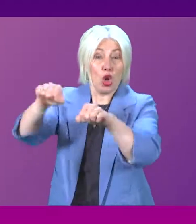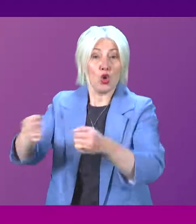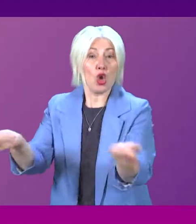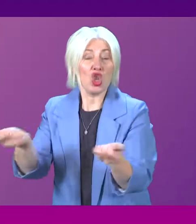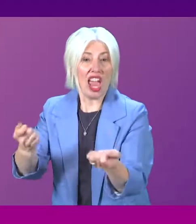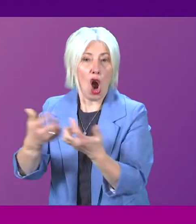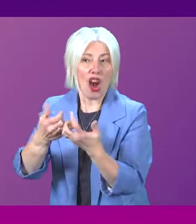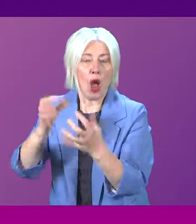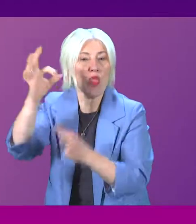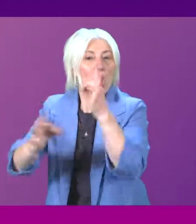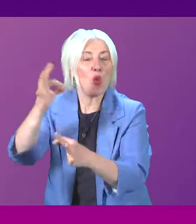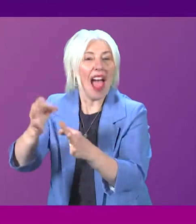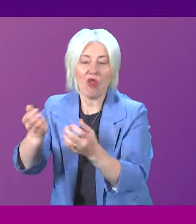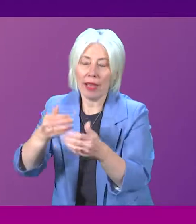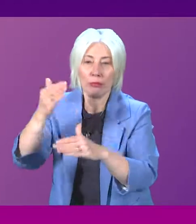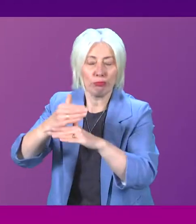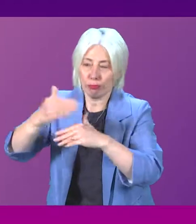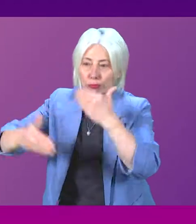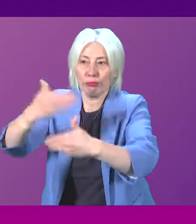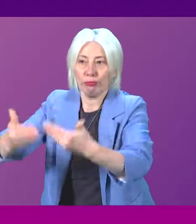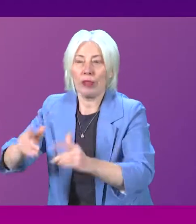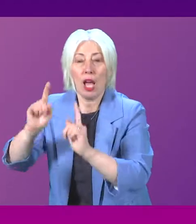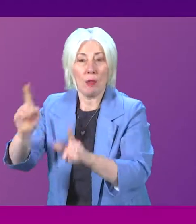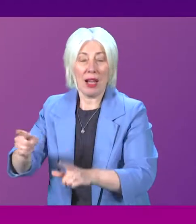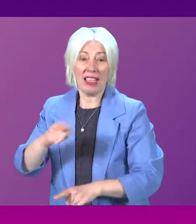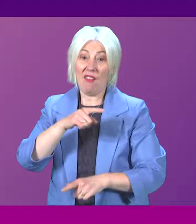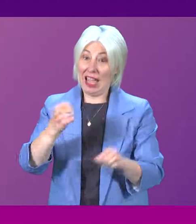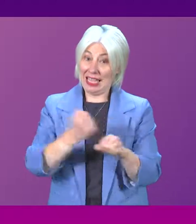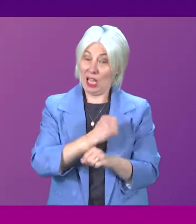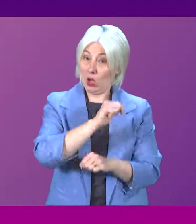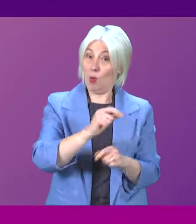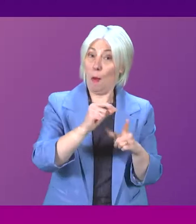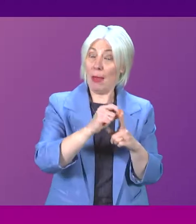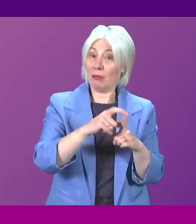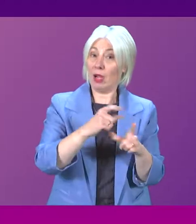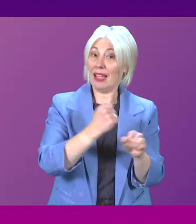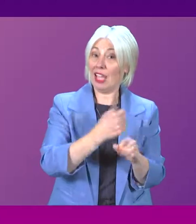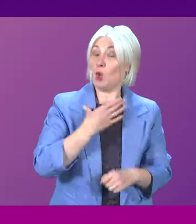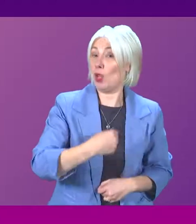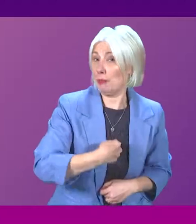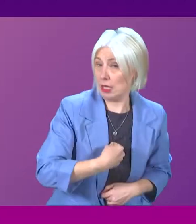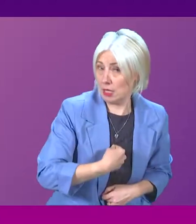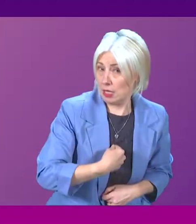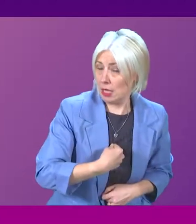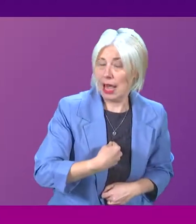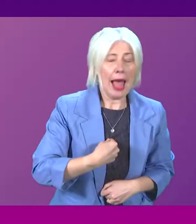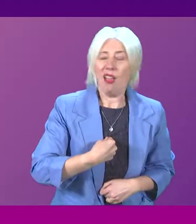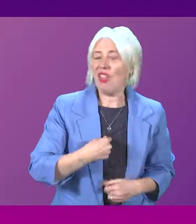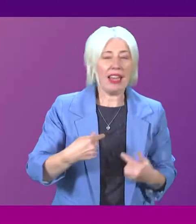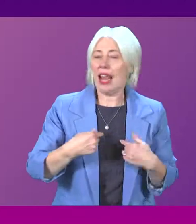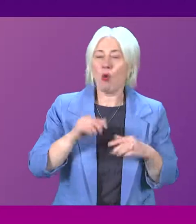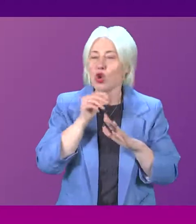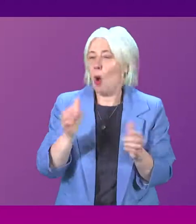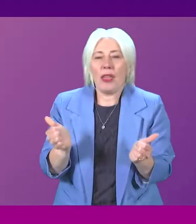If I did what Pam Duncan-Glancy invites me to do, I would be acting inappropriately under